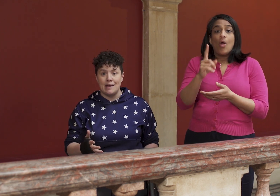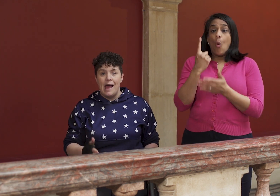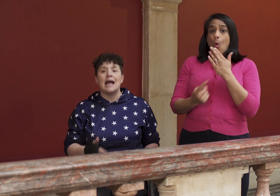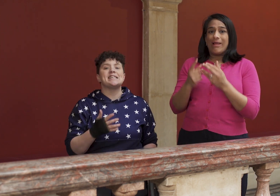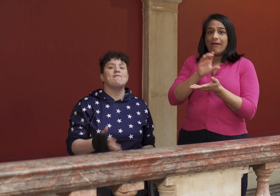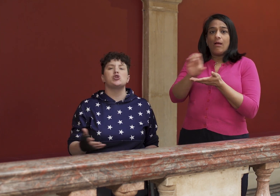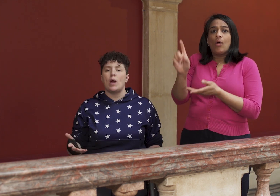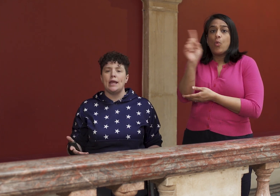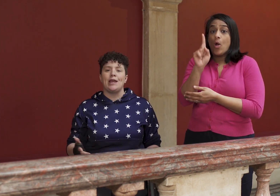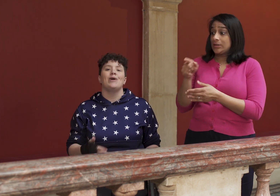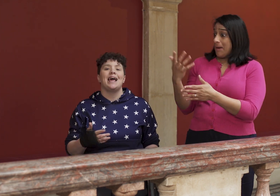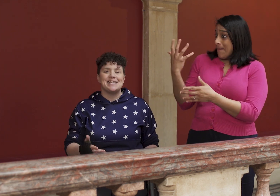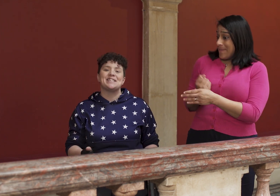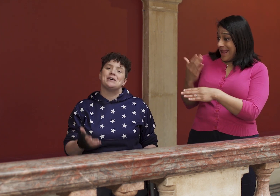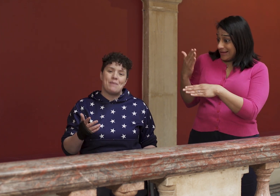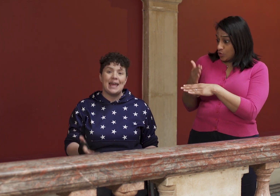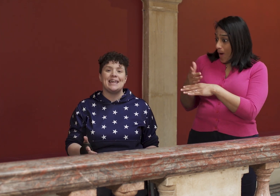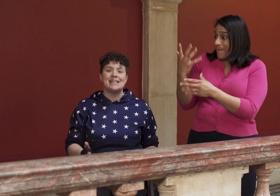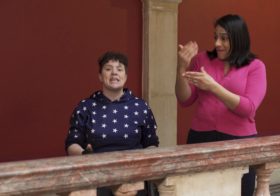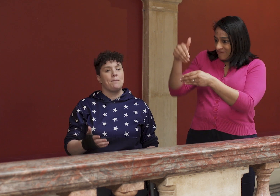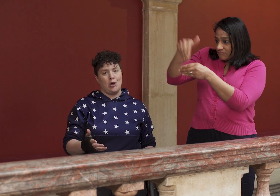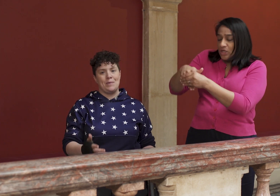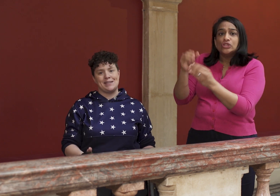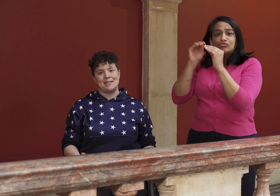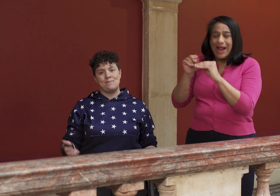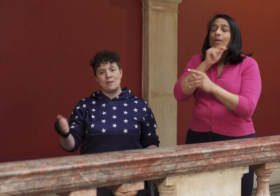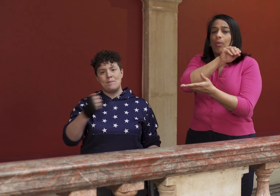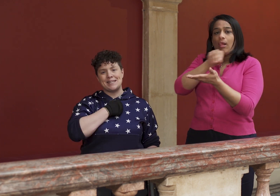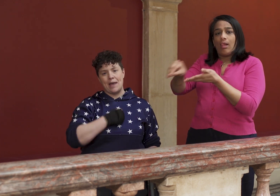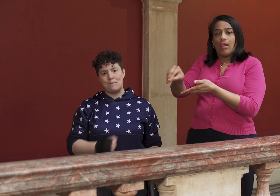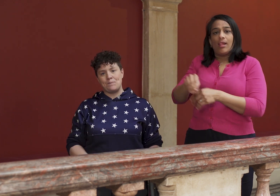except for training related to paid employment. biscuit